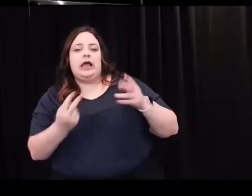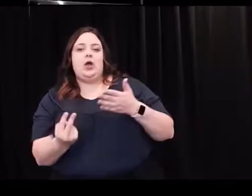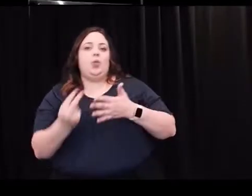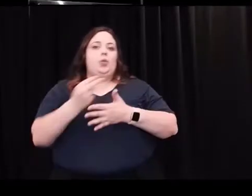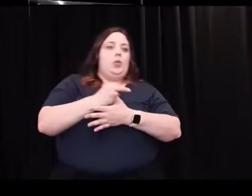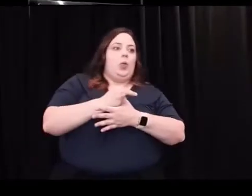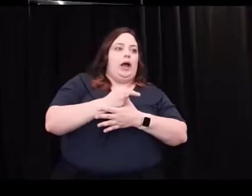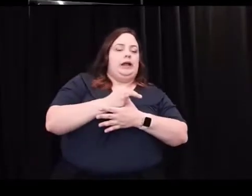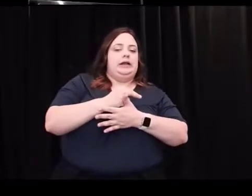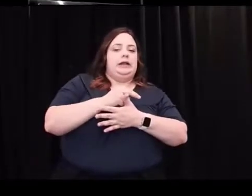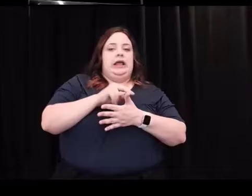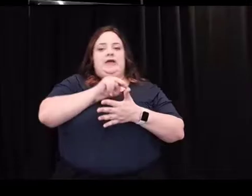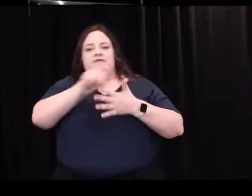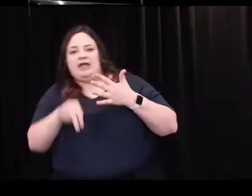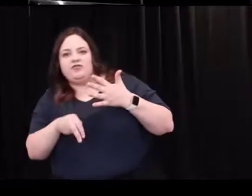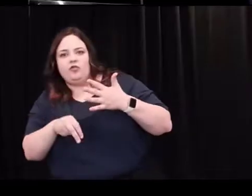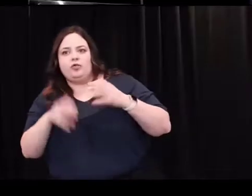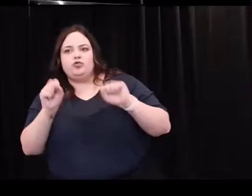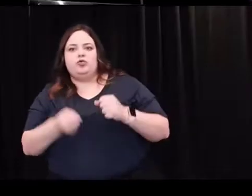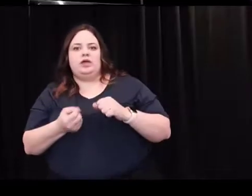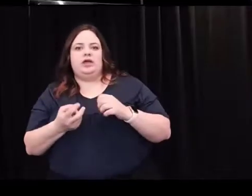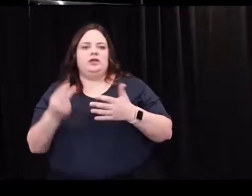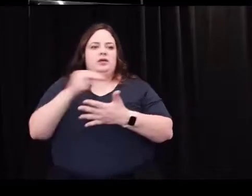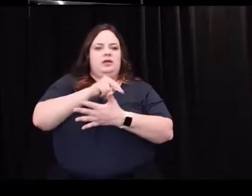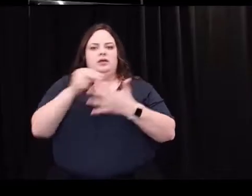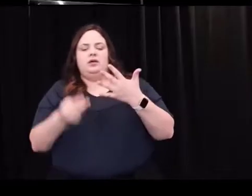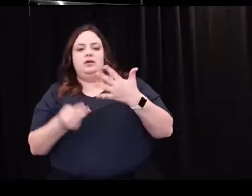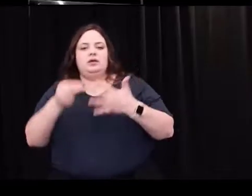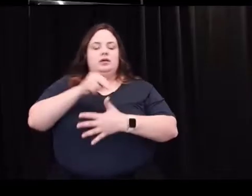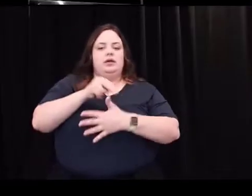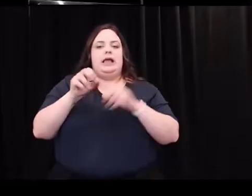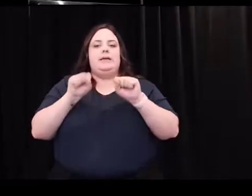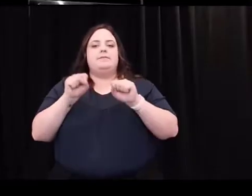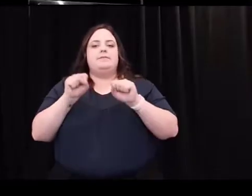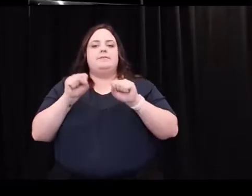like a just like a video player would. Those are some of the things that I would do. There's also